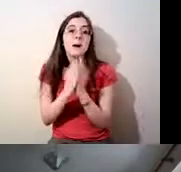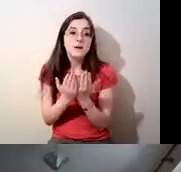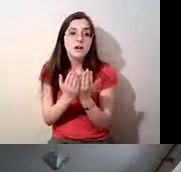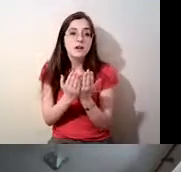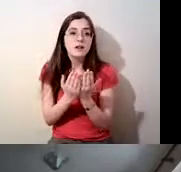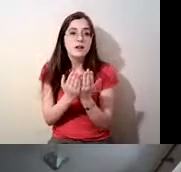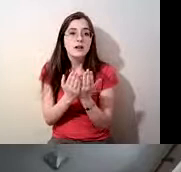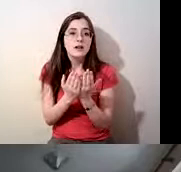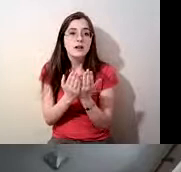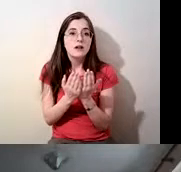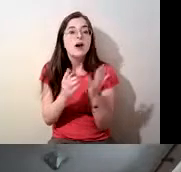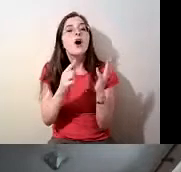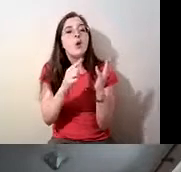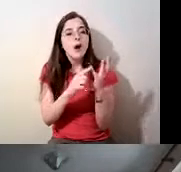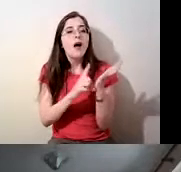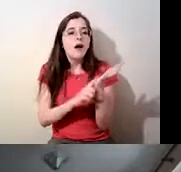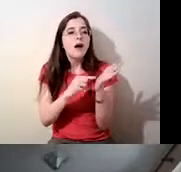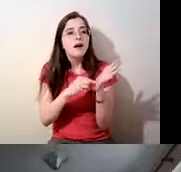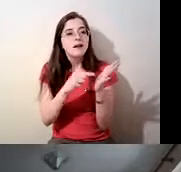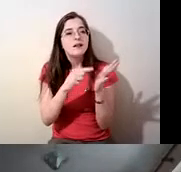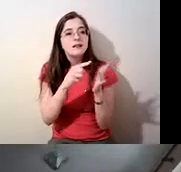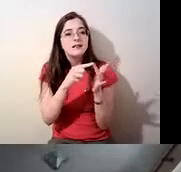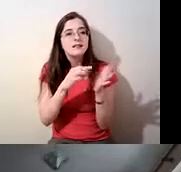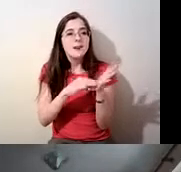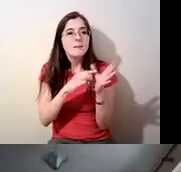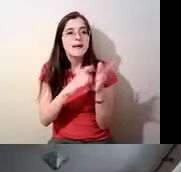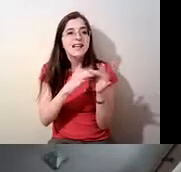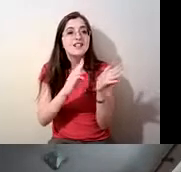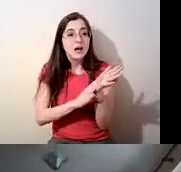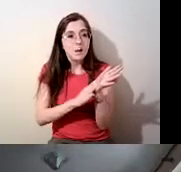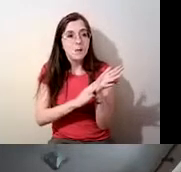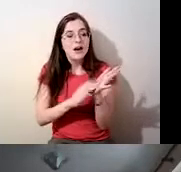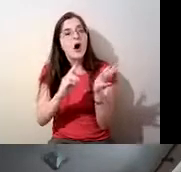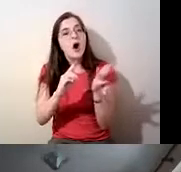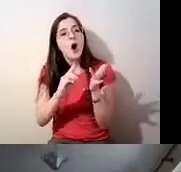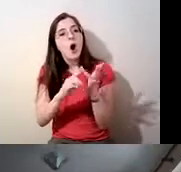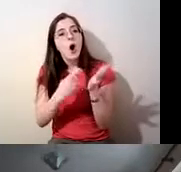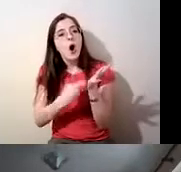or ultimatum i'm trying to show the cover but you can't really see it's a purple cover